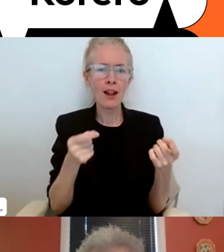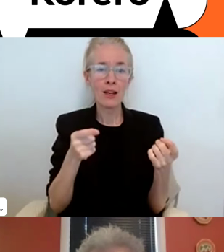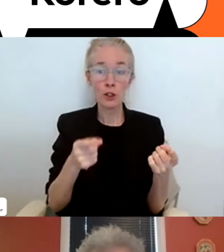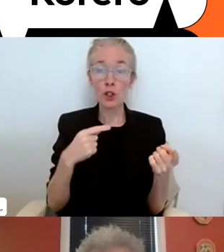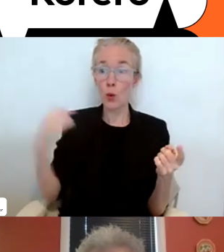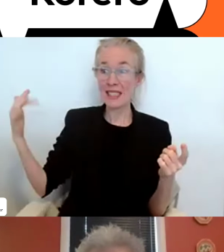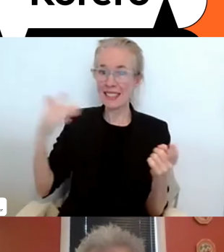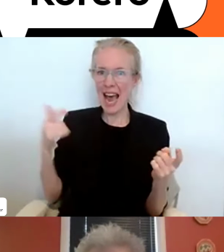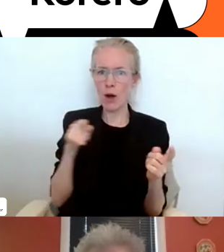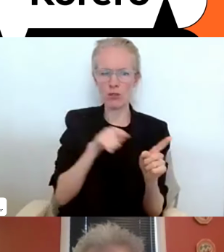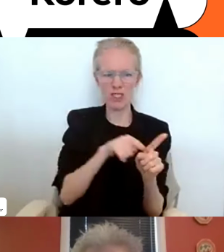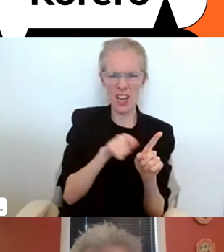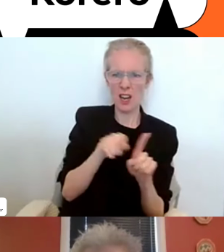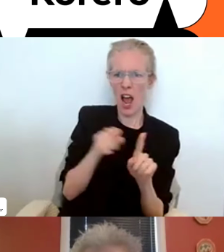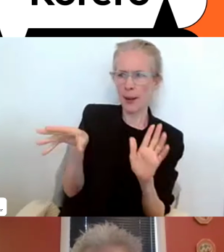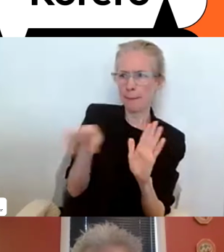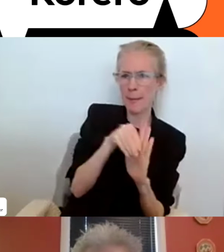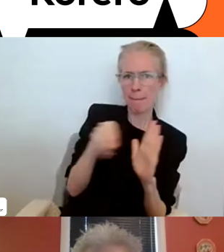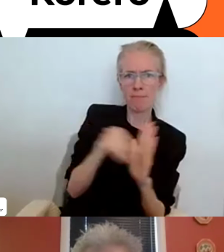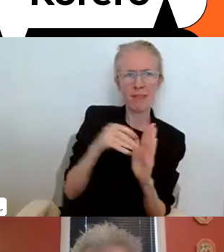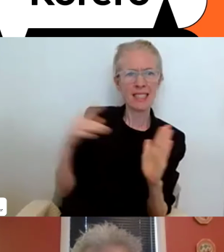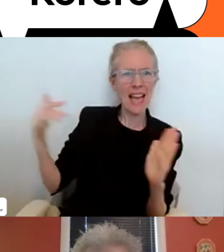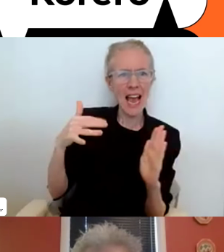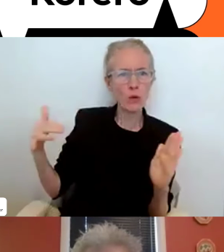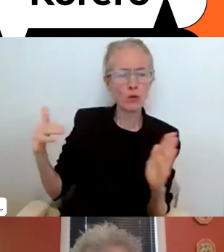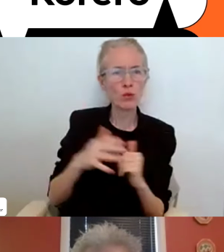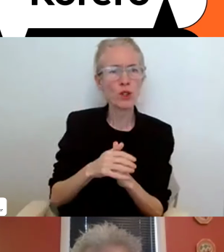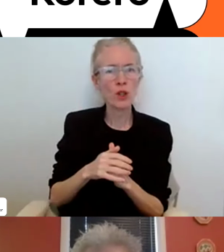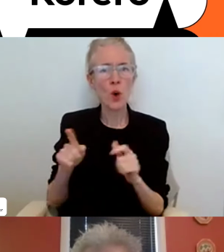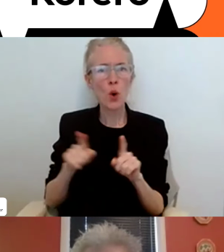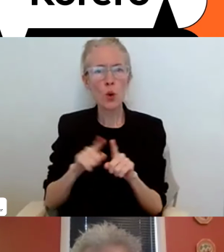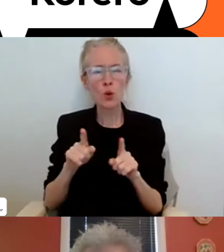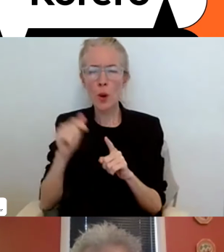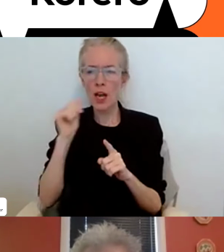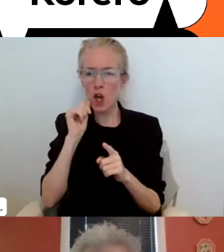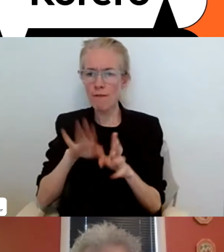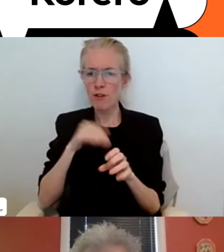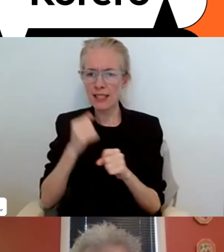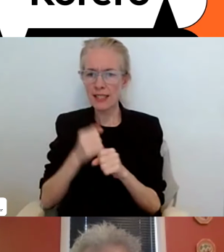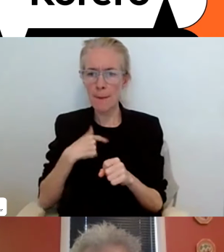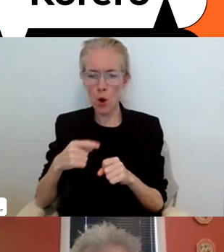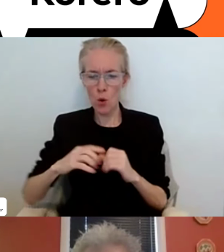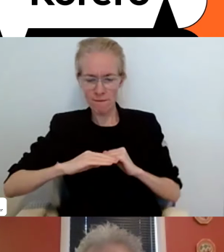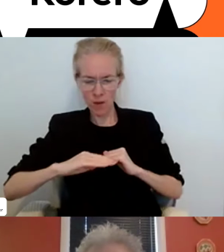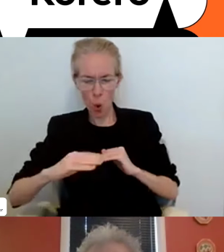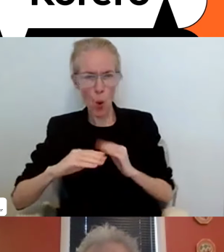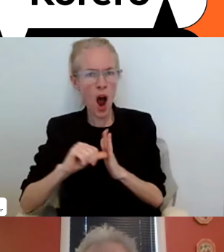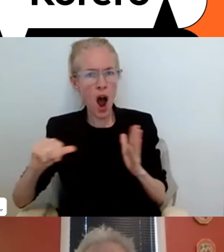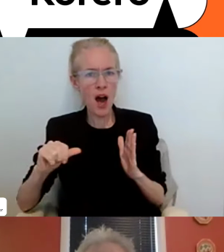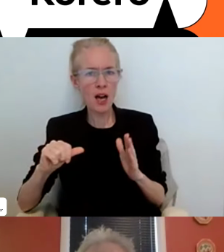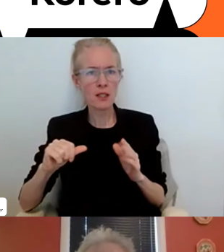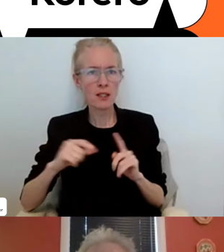other side of it, generally people in chairs like hard floors as in, whether it's tile or wood or whatever, but then that brings in the sounding